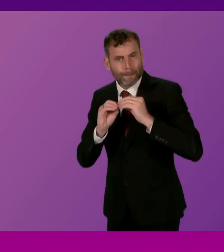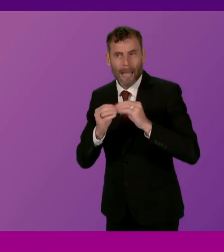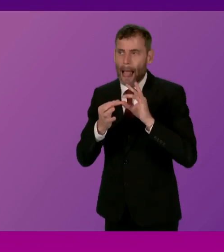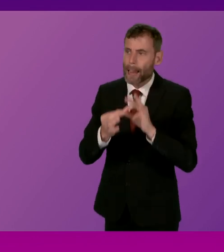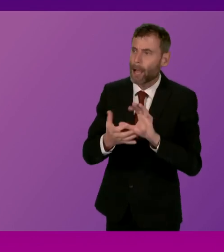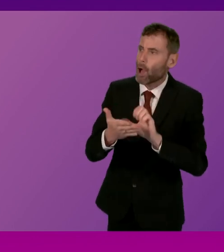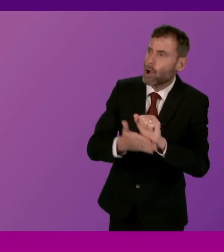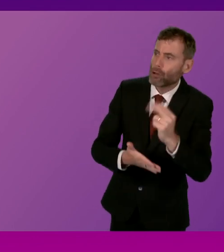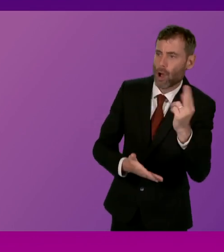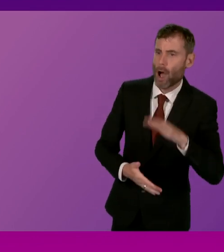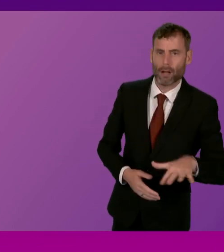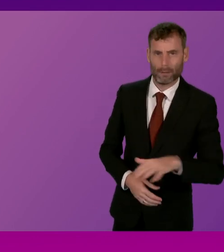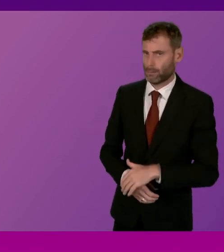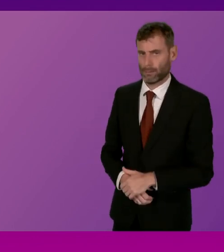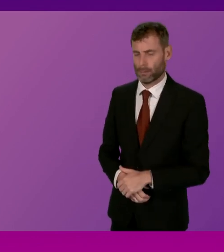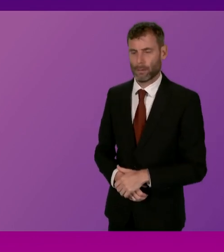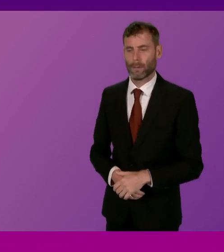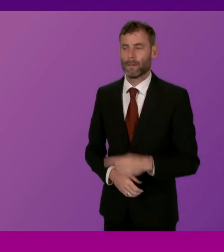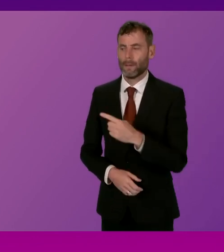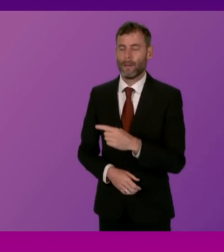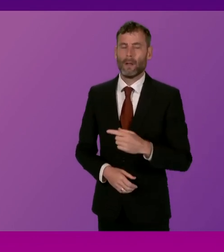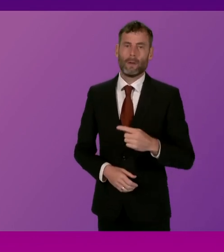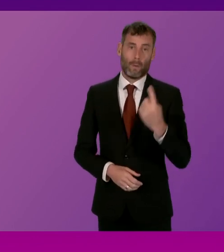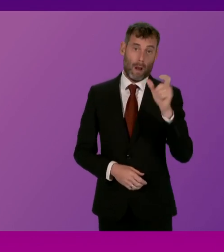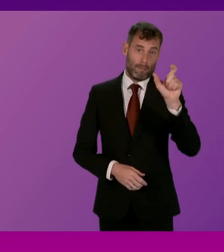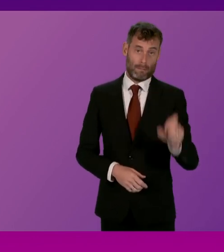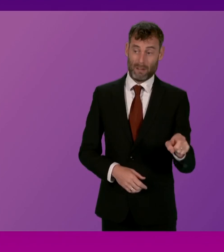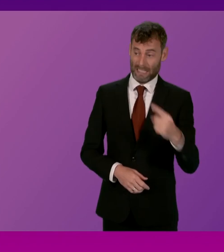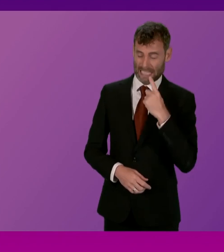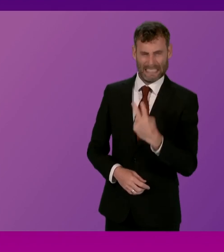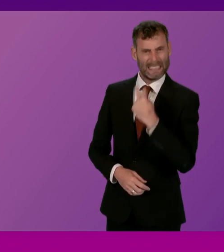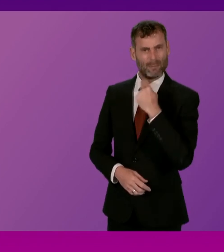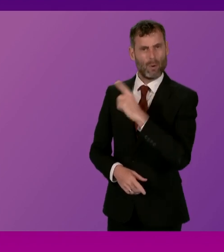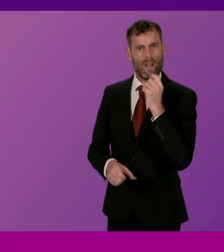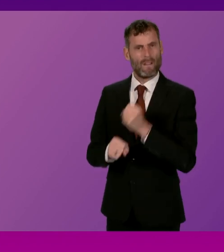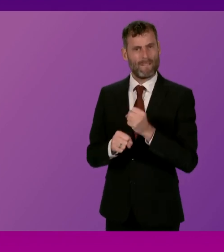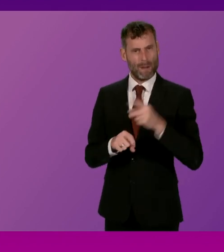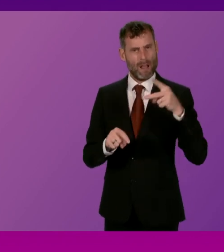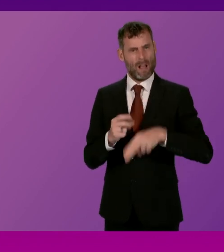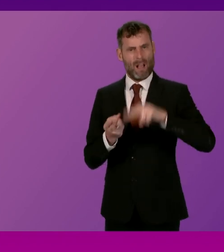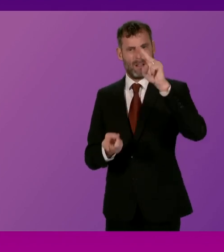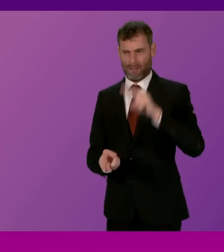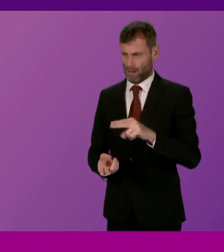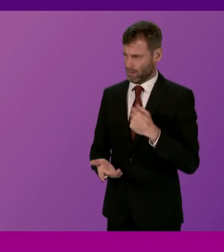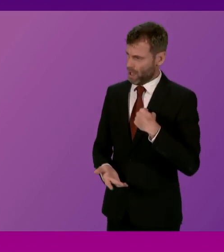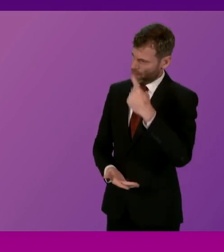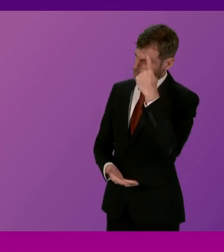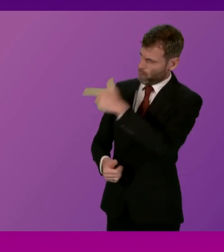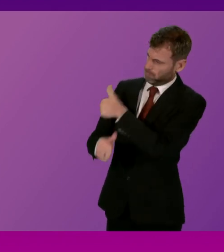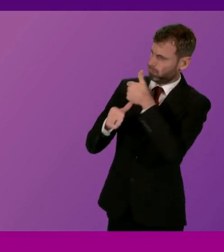Lori Anderson of Culture Counts has described it as “beyond disappointing … a massive knock in confidence for the sector”.—